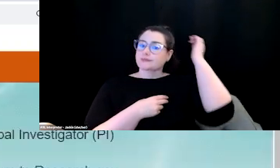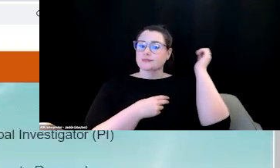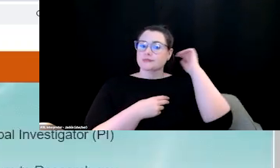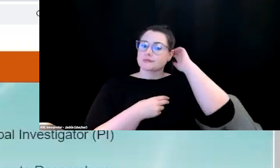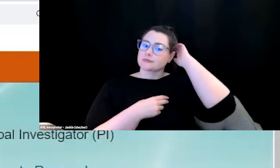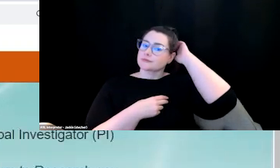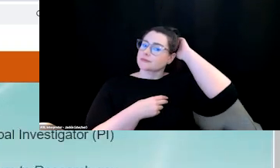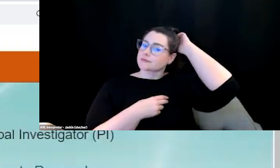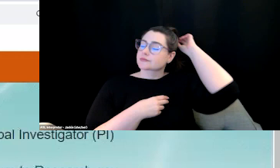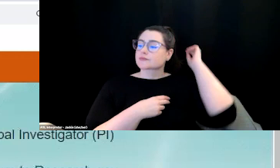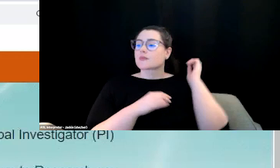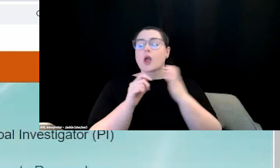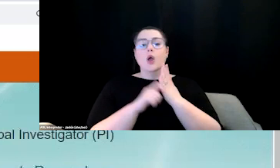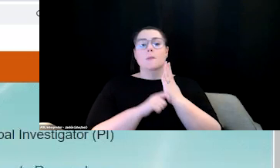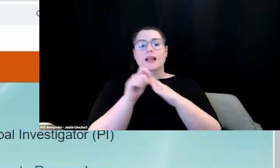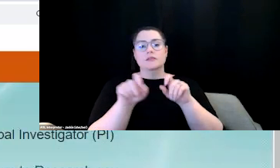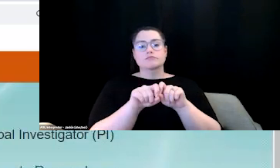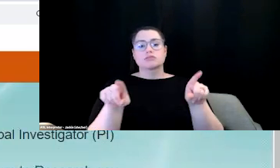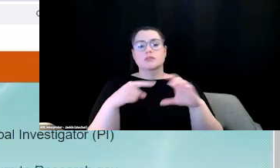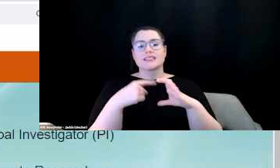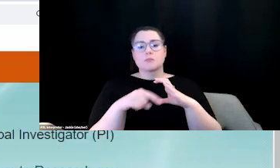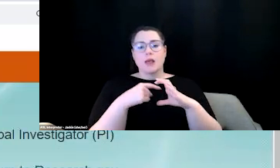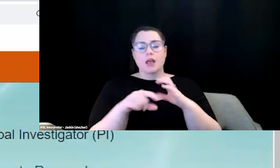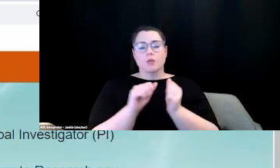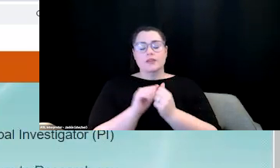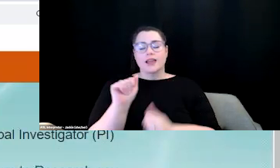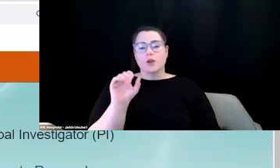that this proposal is shared, and they can now access and edit that proposal.